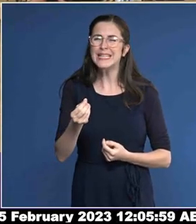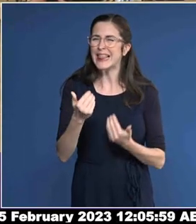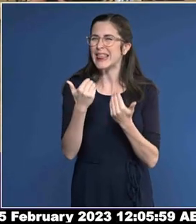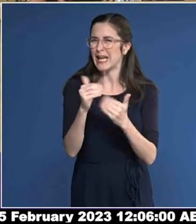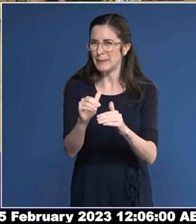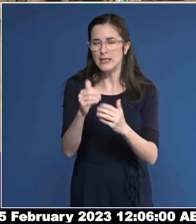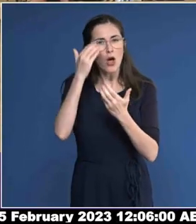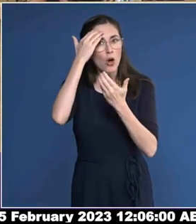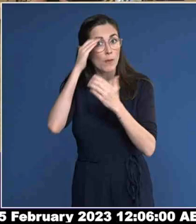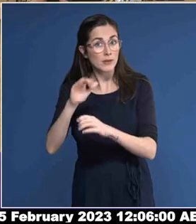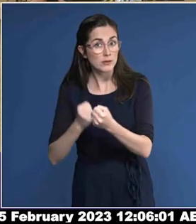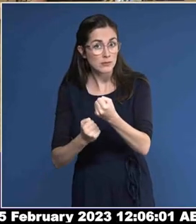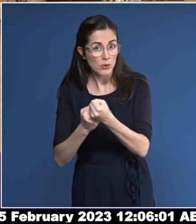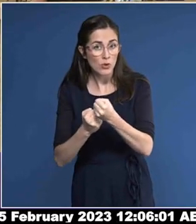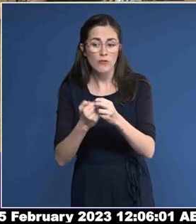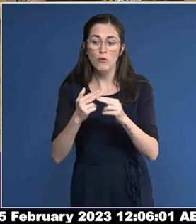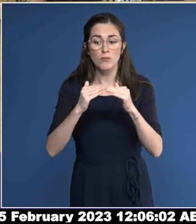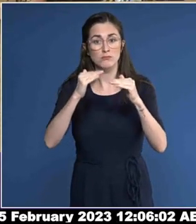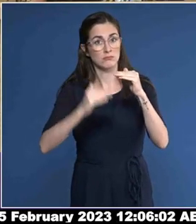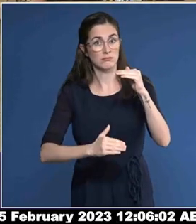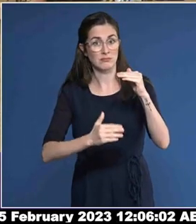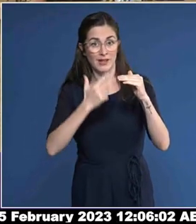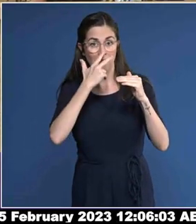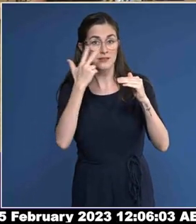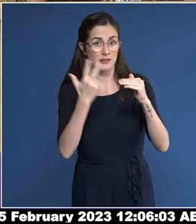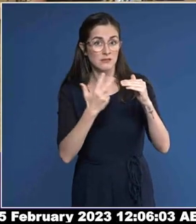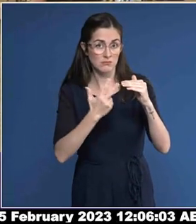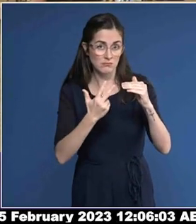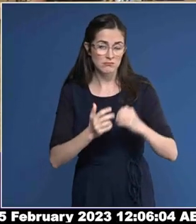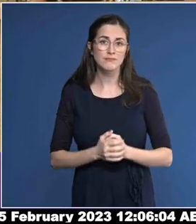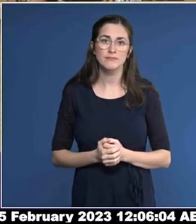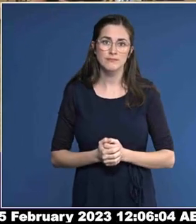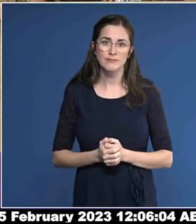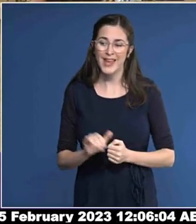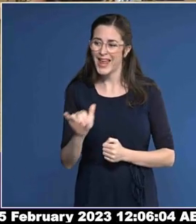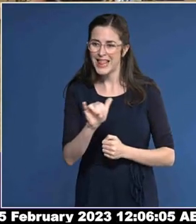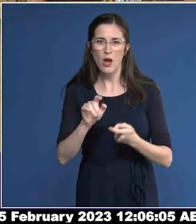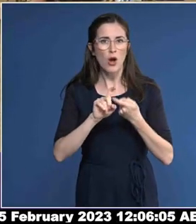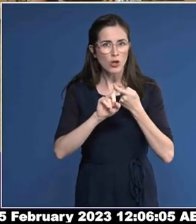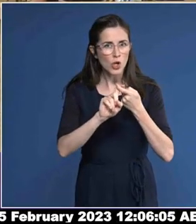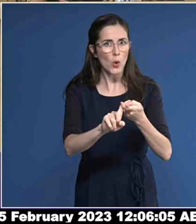under the age of 18, both in relation to ongoing accommodation supports and respite